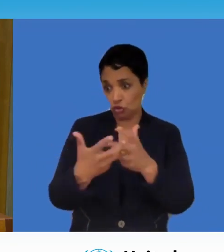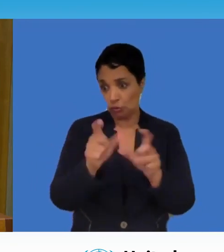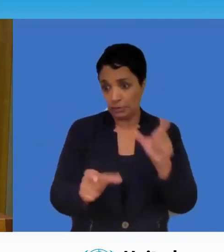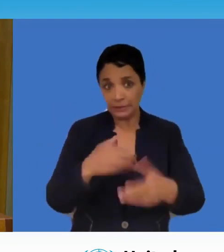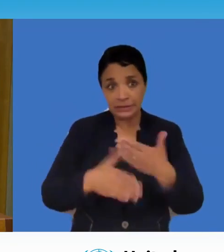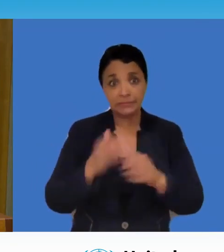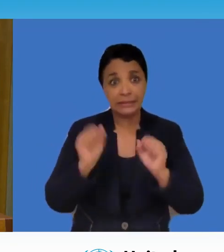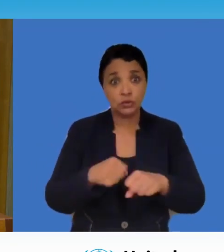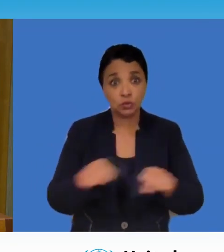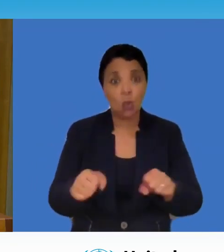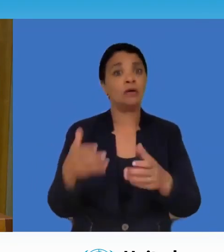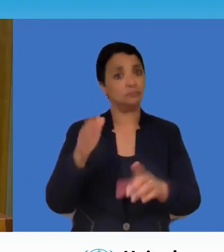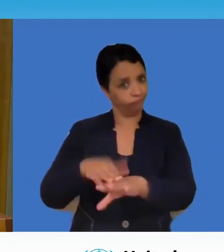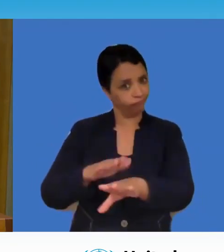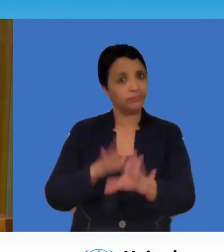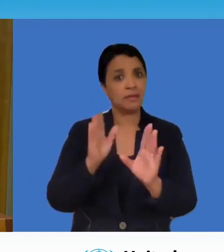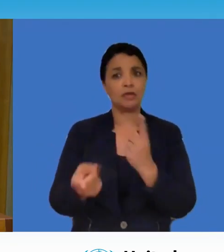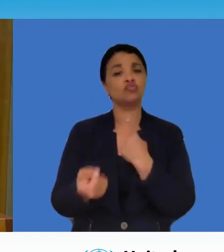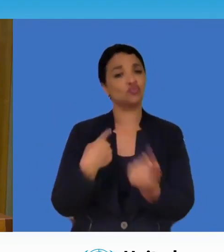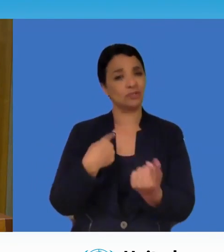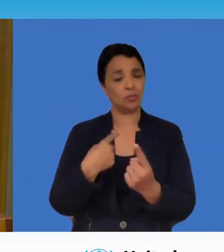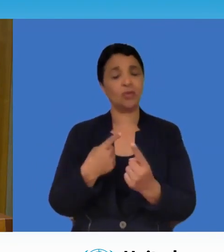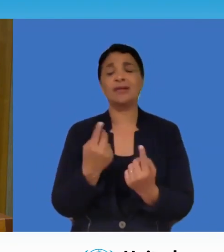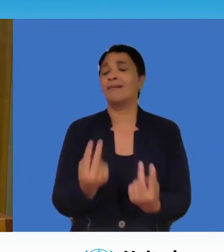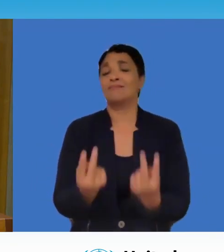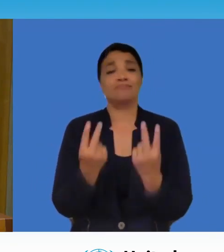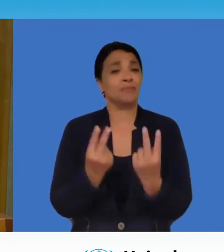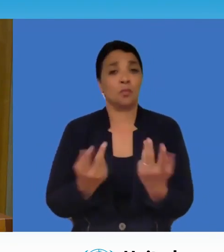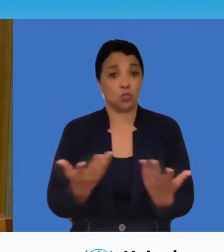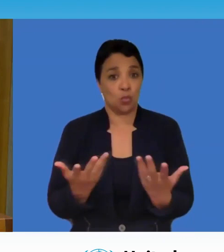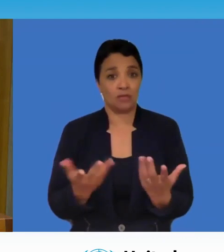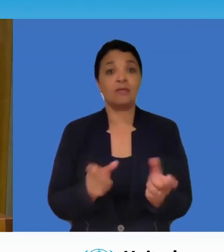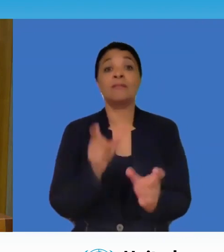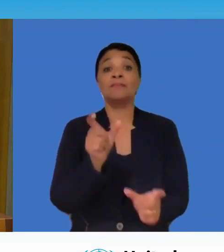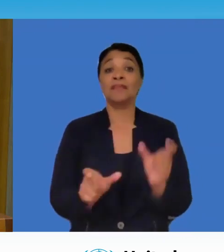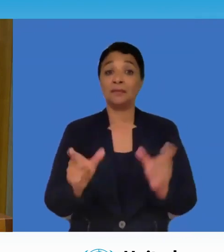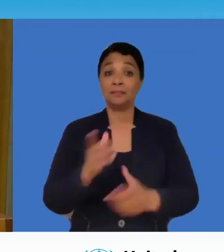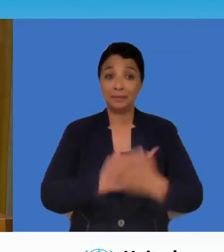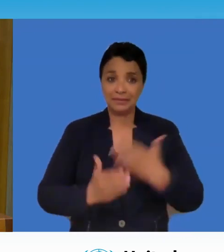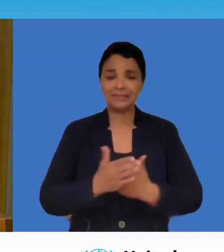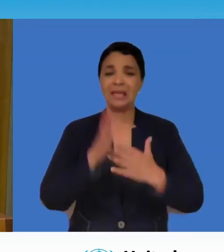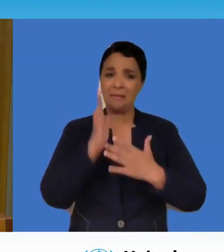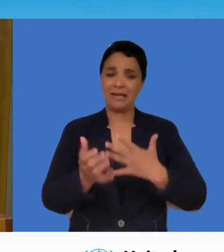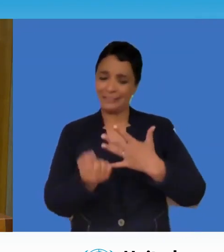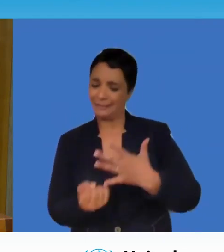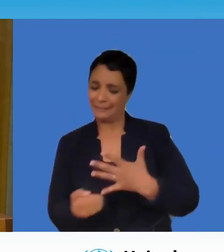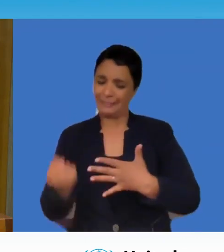services and respons responses of course most importantly persons with disabilities must be at